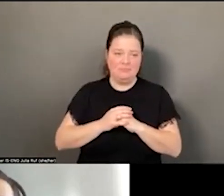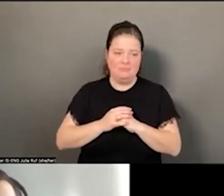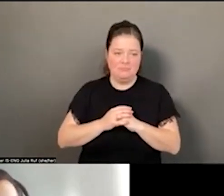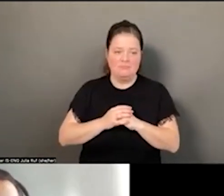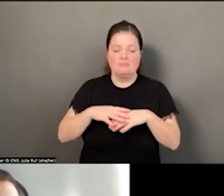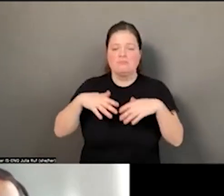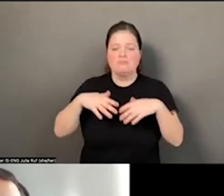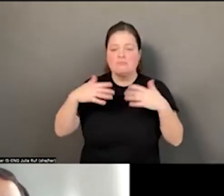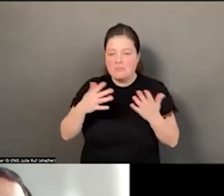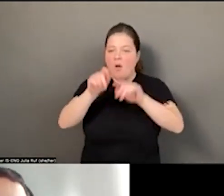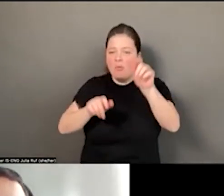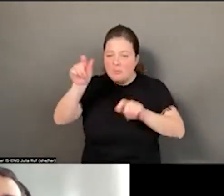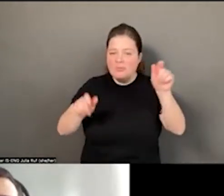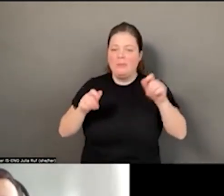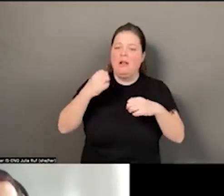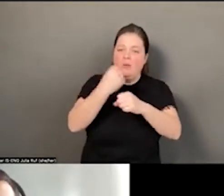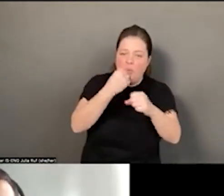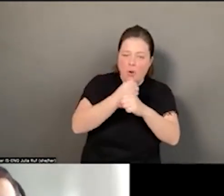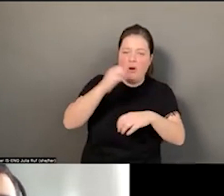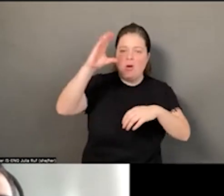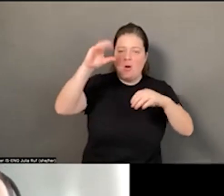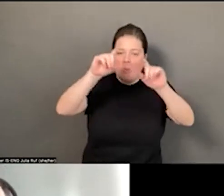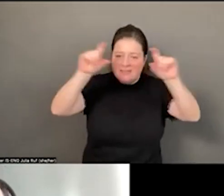all the entities that need to implement accessibility.